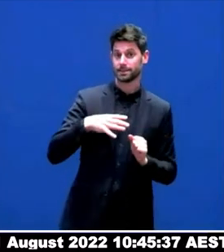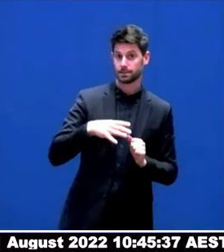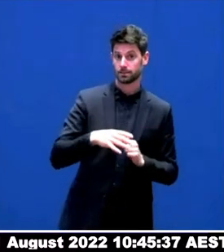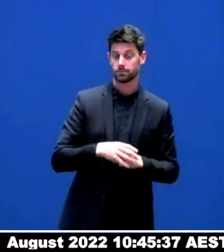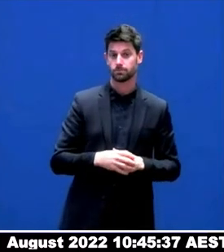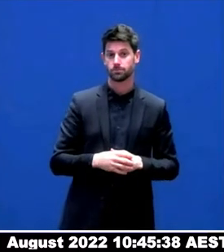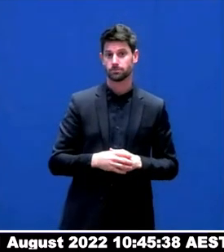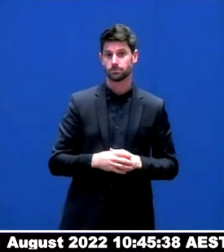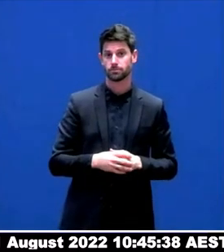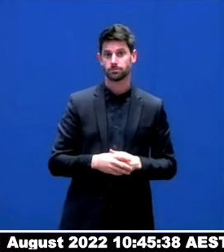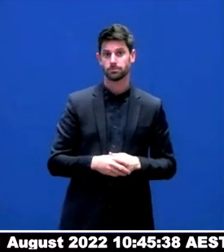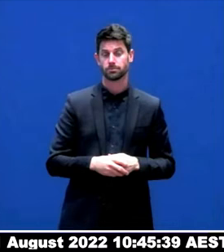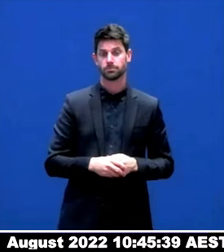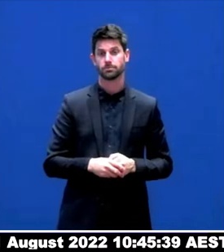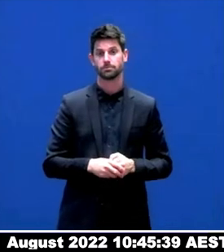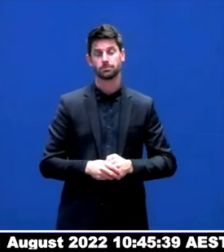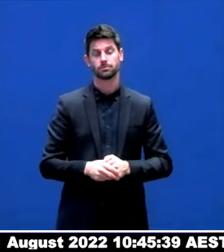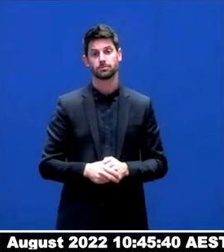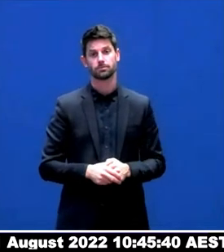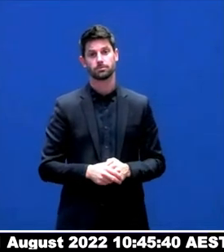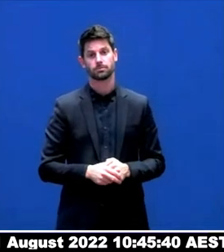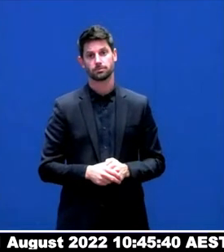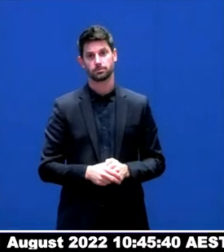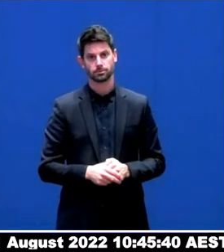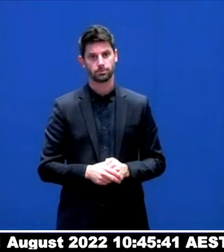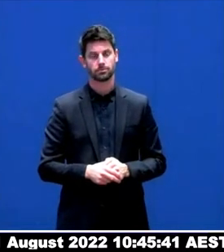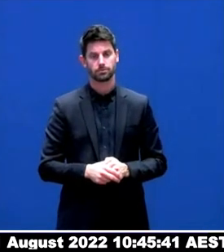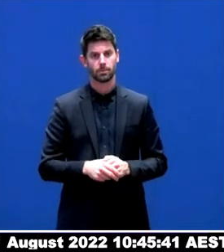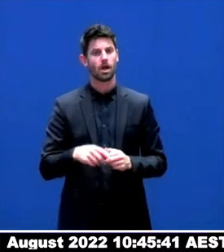Did you say page six? Page two. It's got the heading Outcome Areas, Inclusive Homes and